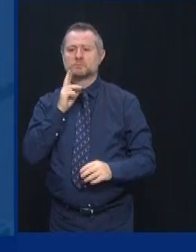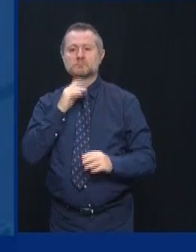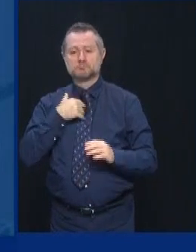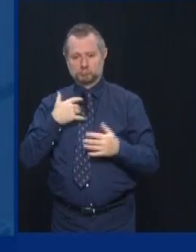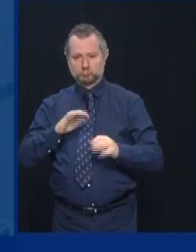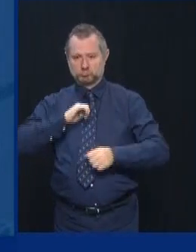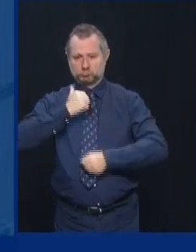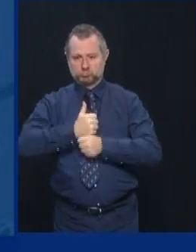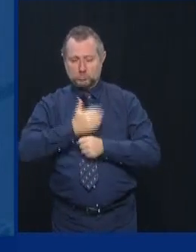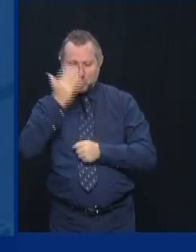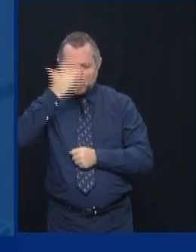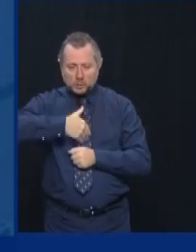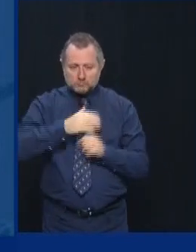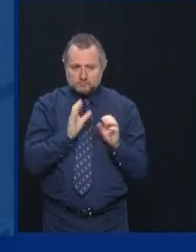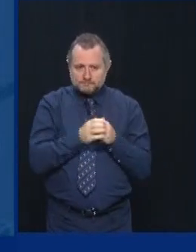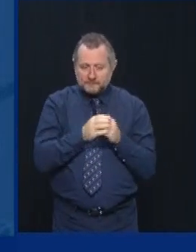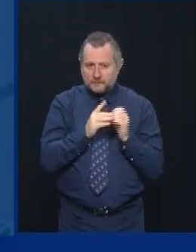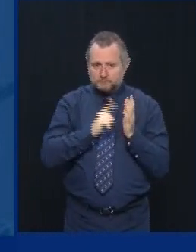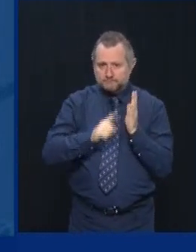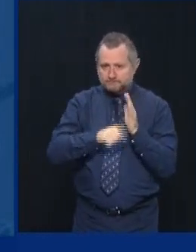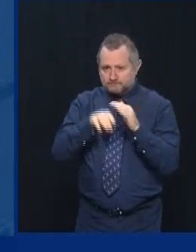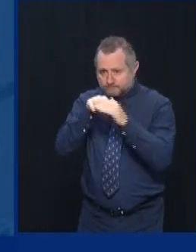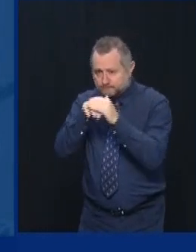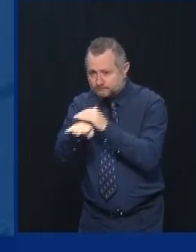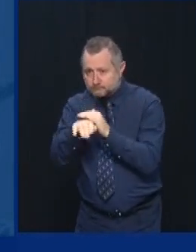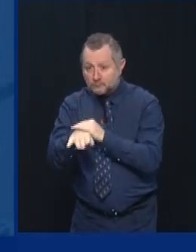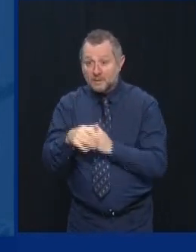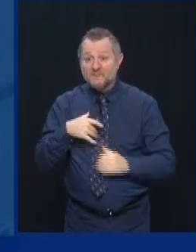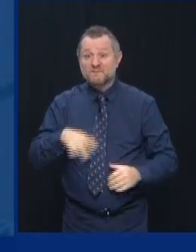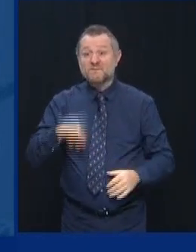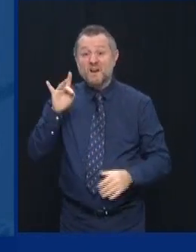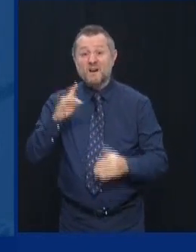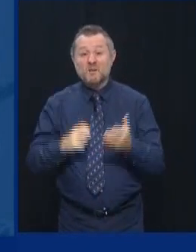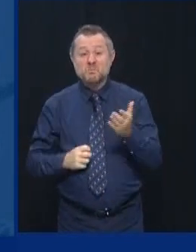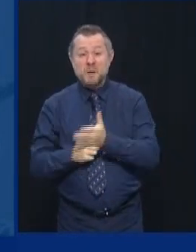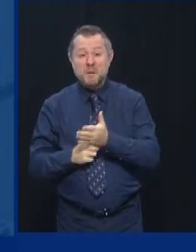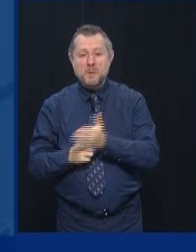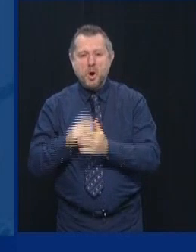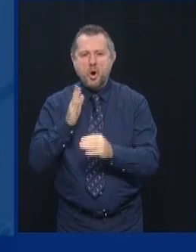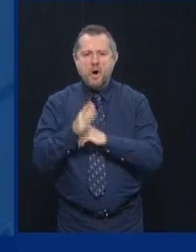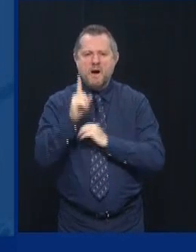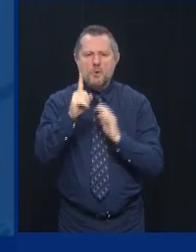THE STATE GOVERNMENT WILL DO BARS AND RESTAURANTS.